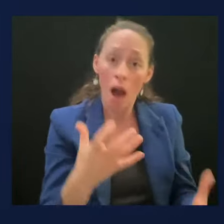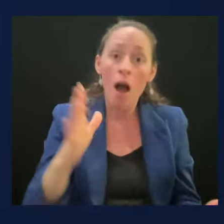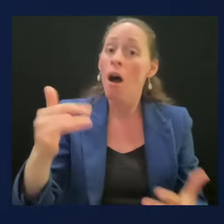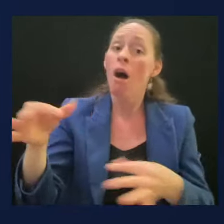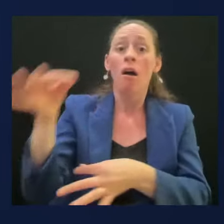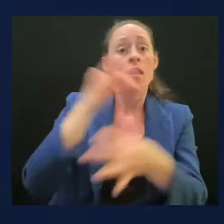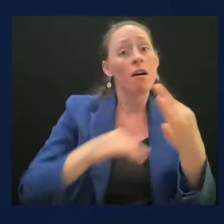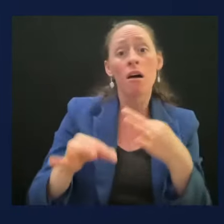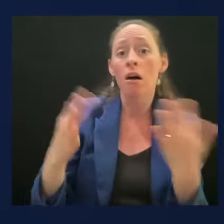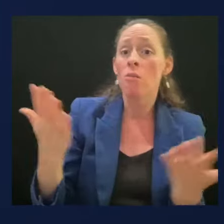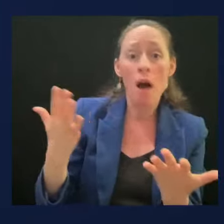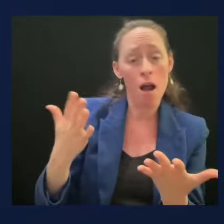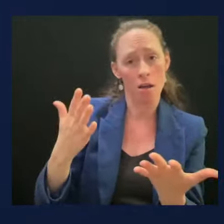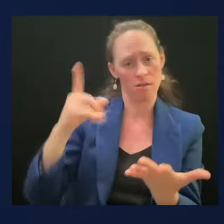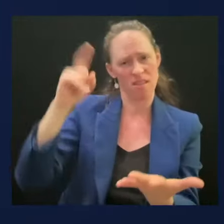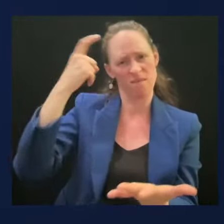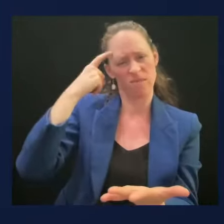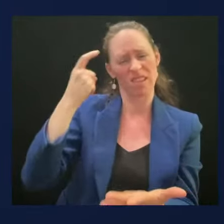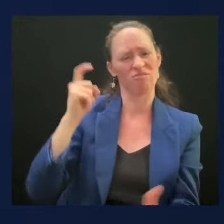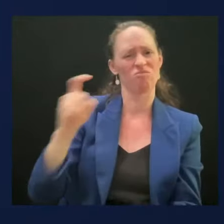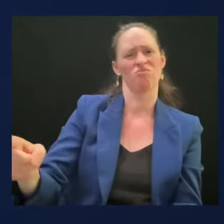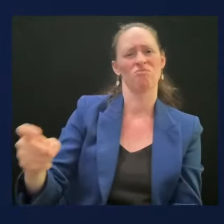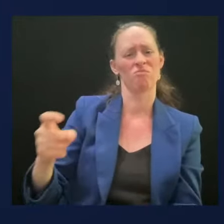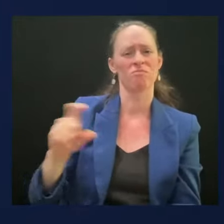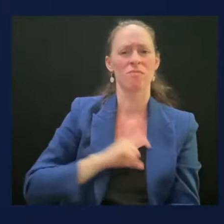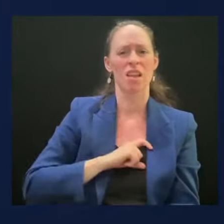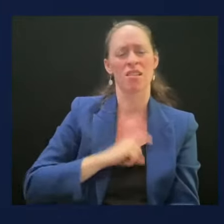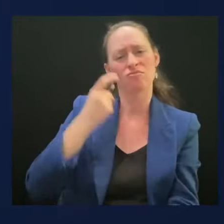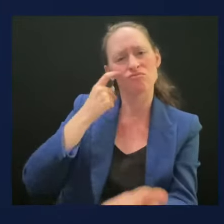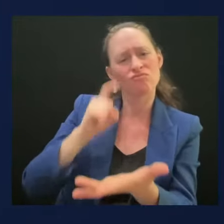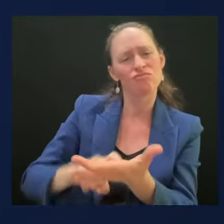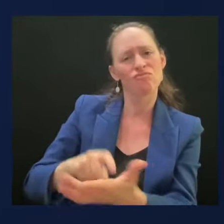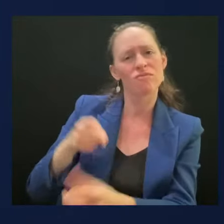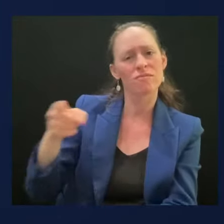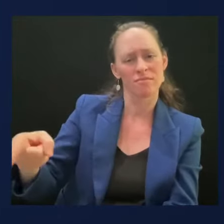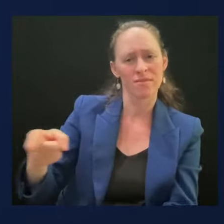This year. Our country celebrates the 50th anniversary